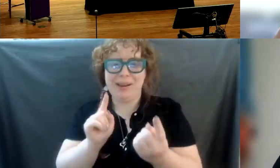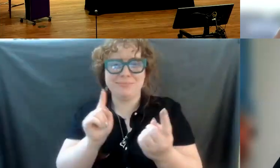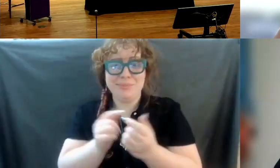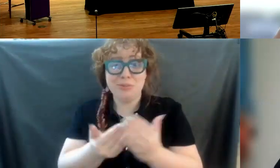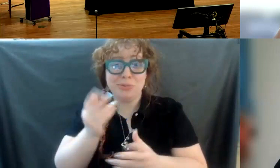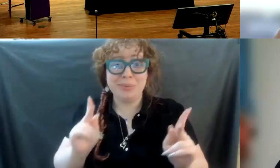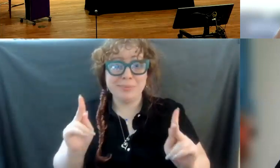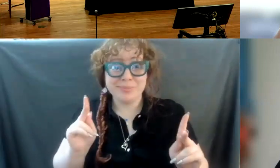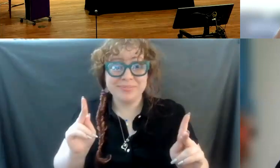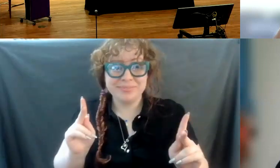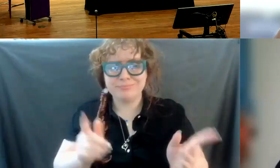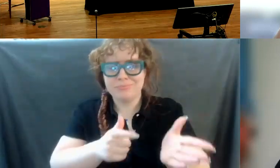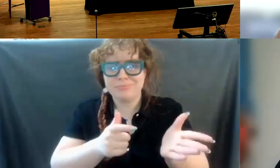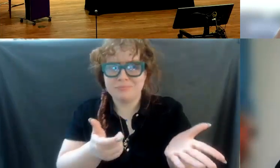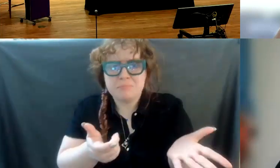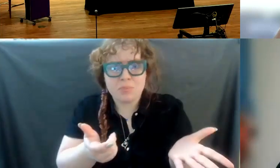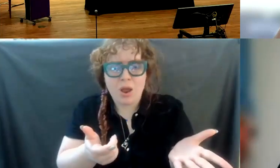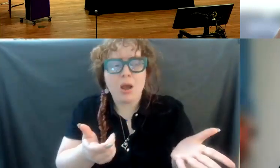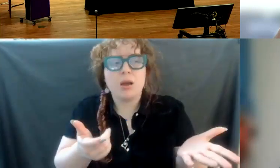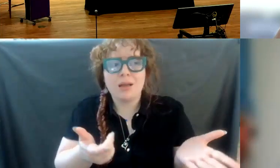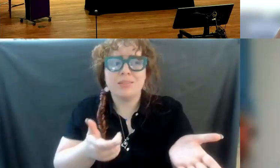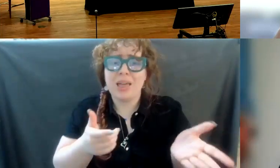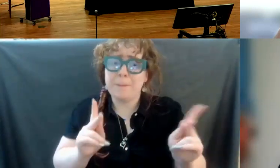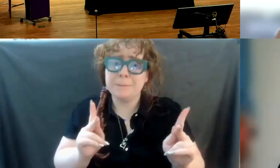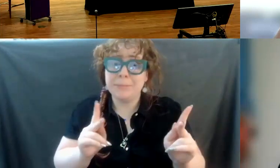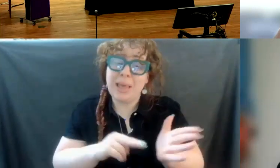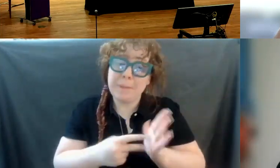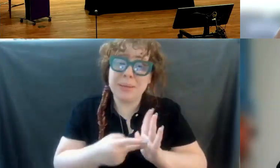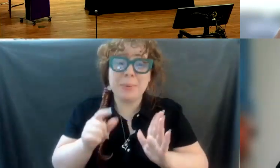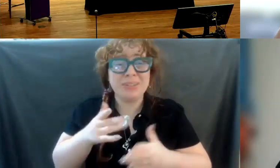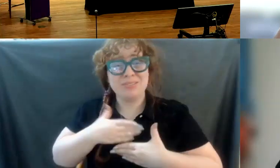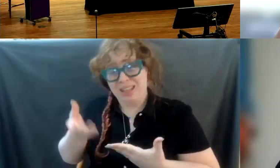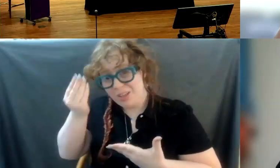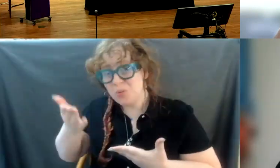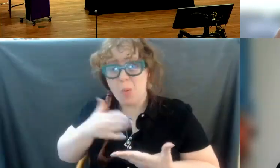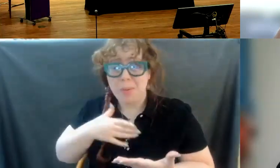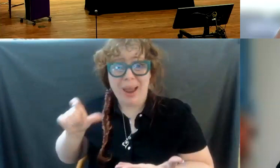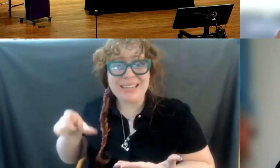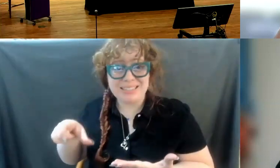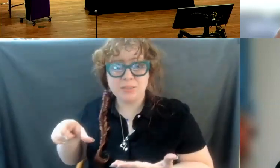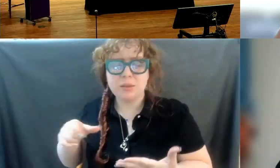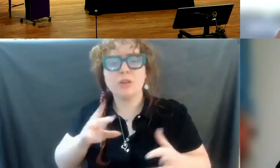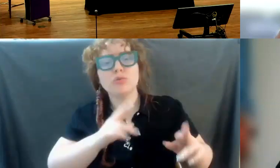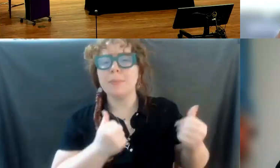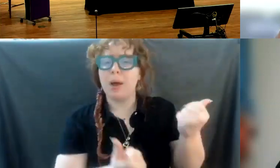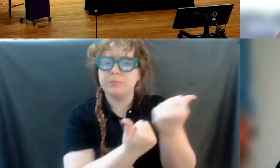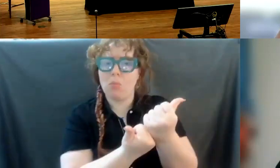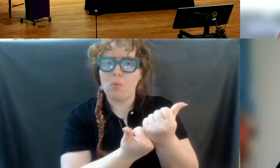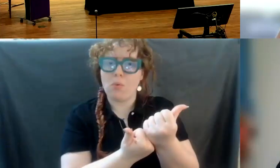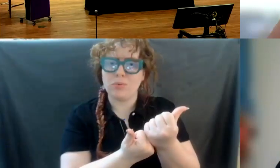to be open about what their needs are and then me to respond. So I think we just about relationships, listening, communication,